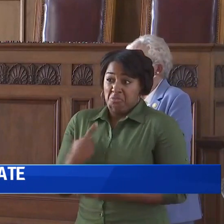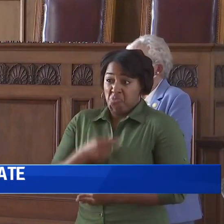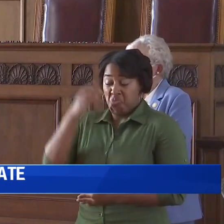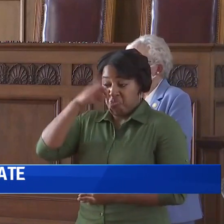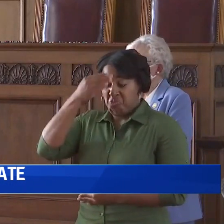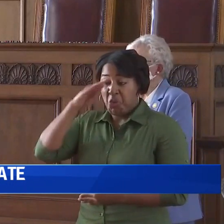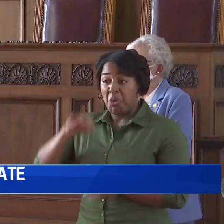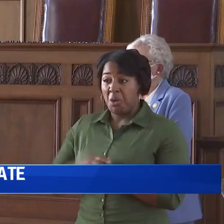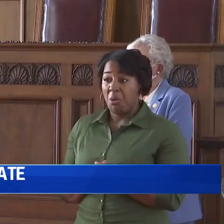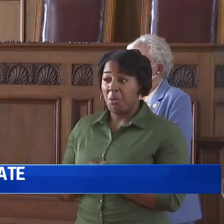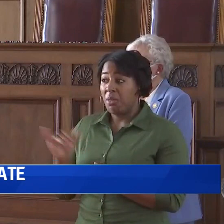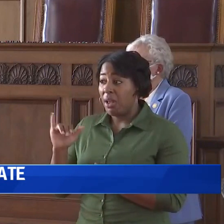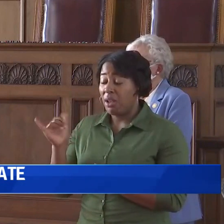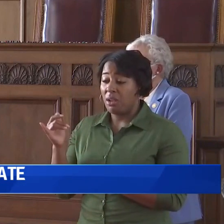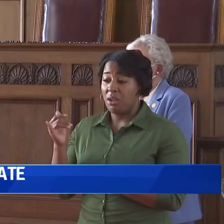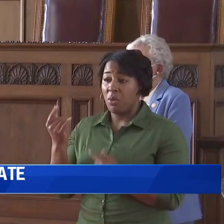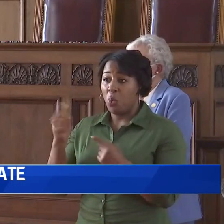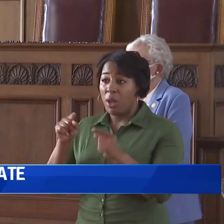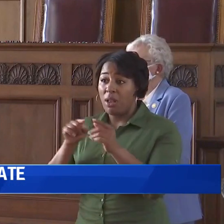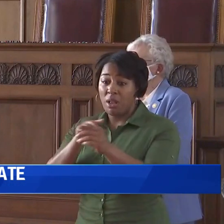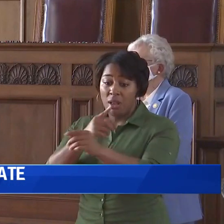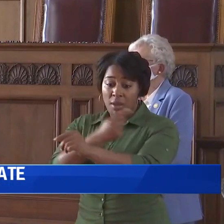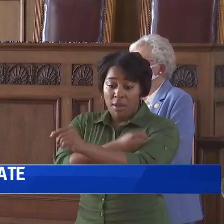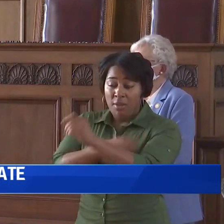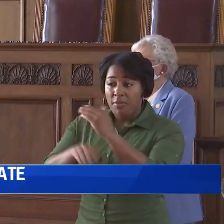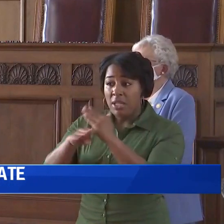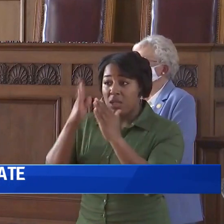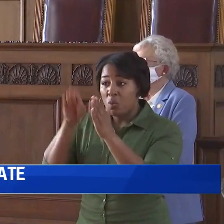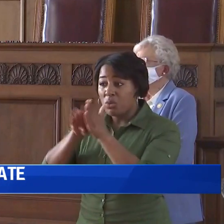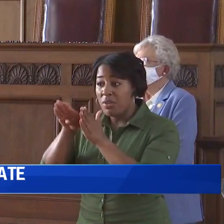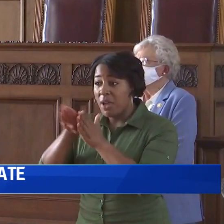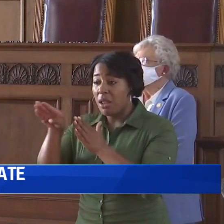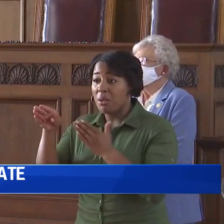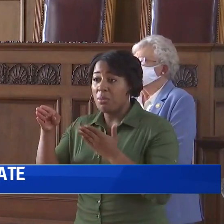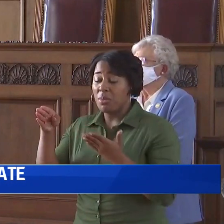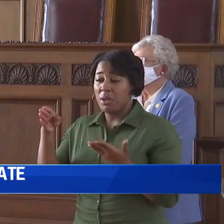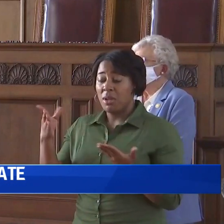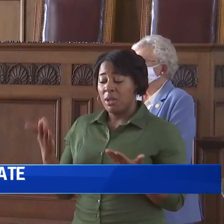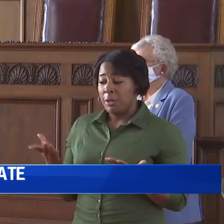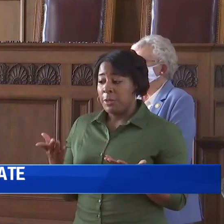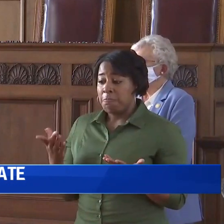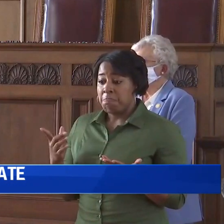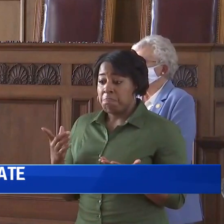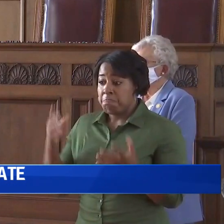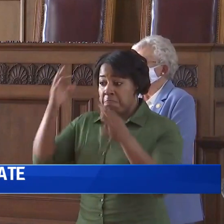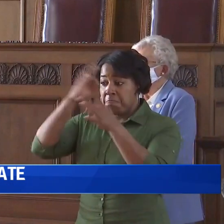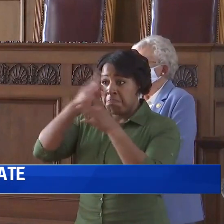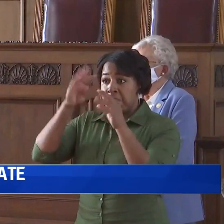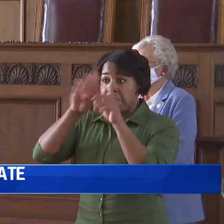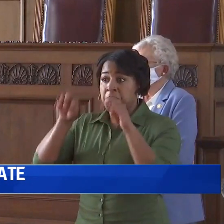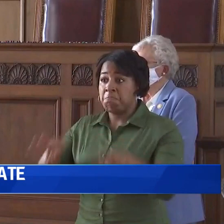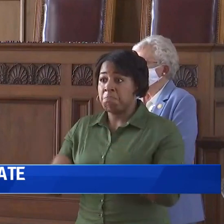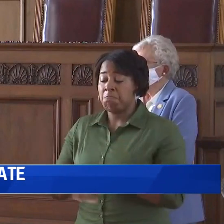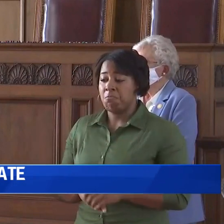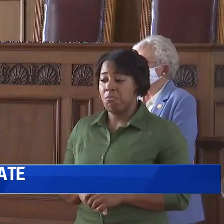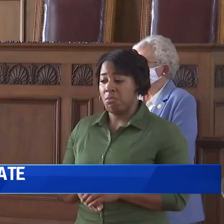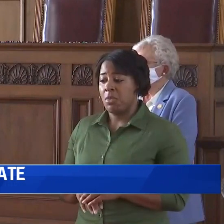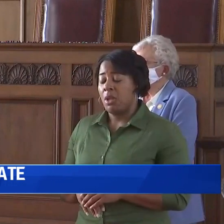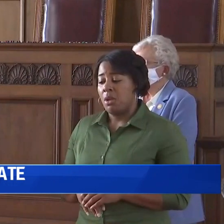DISTANCING FRIDAY AT 5 IN THE AFTERNOON. AGAIN, GOVERNOR IVEY AND HER ADMINISTRATION STRESS THAT SOCIAL DISTANCING GUIDELINES MUST BE FOLLOWED. THIS MEANS STAYING SIX FEET APART, WEARING MASKS WHEN IN PUBLIC, WASHING HANDS